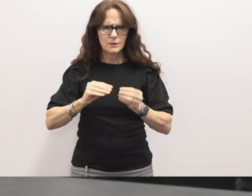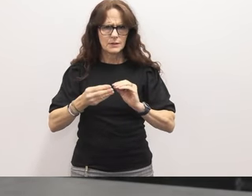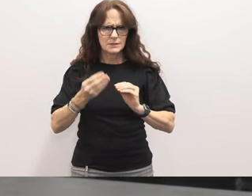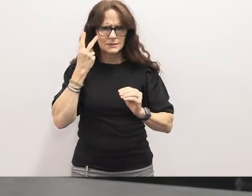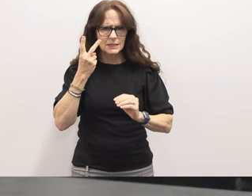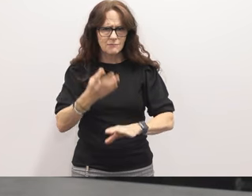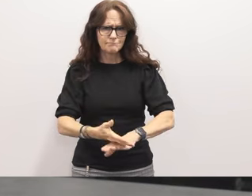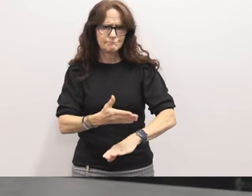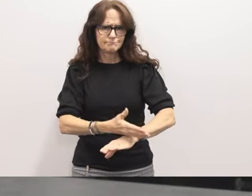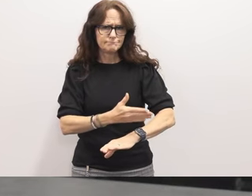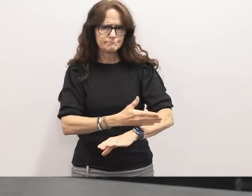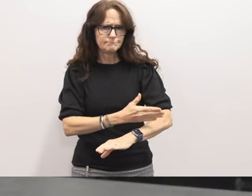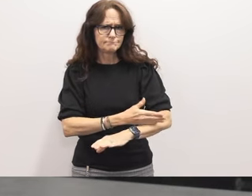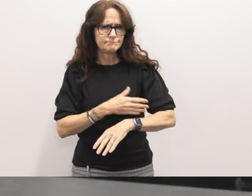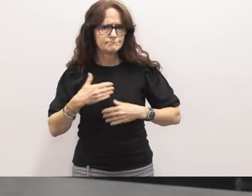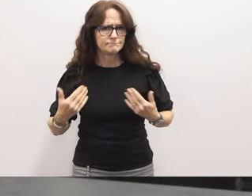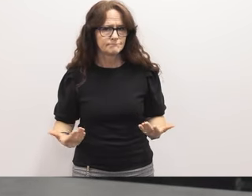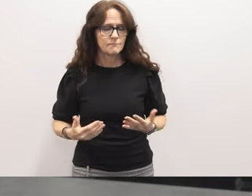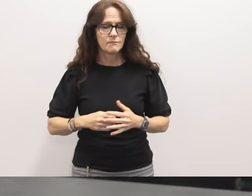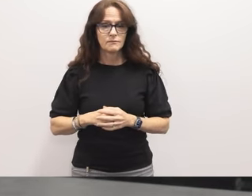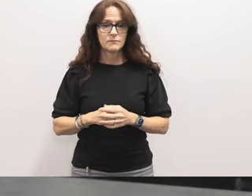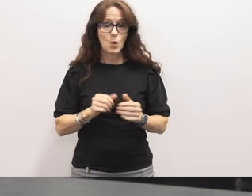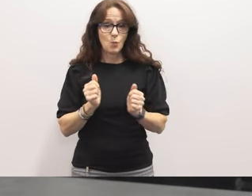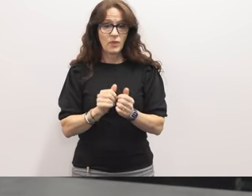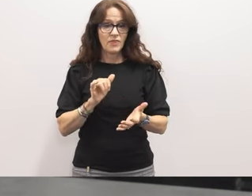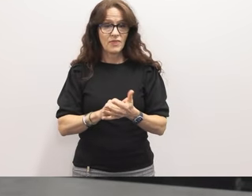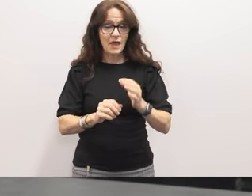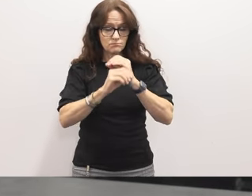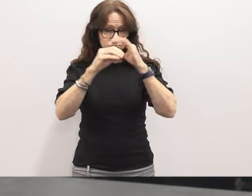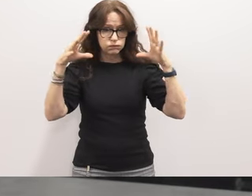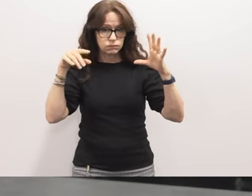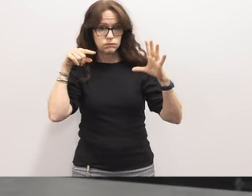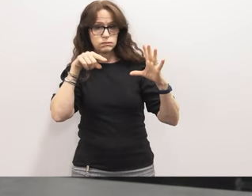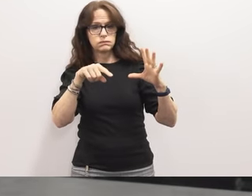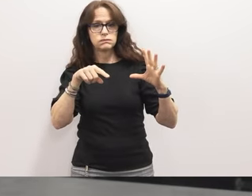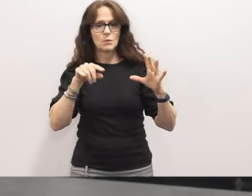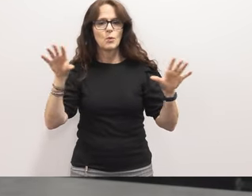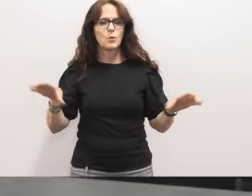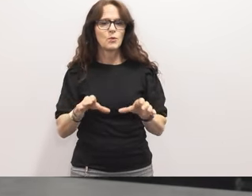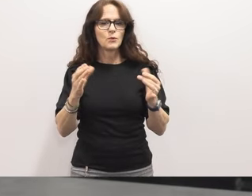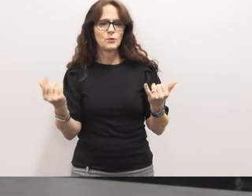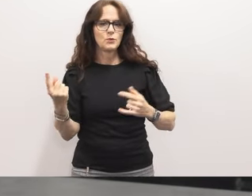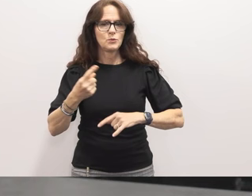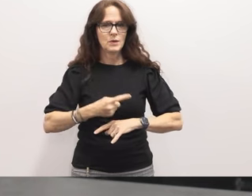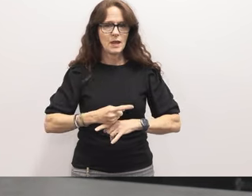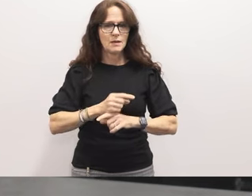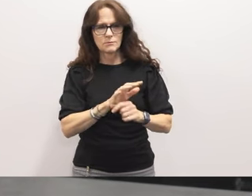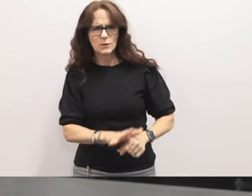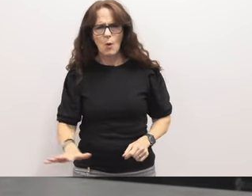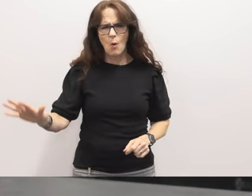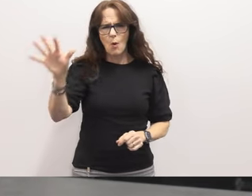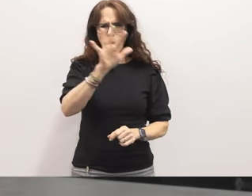And so in that vein, we're gonna do that today as well. The data that we're gonna be sharing, we'll look at some overall student data,